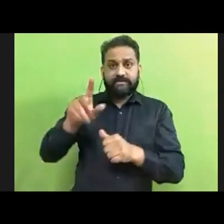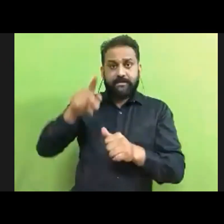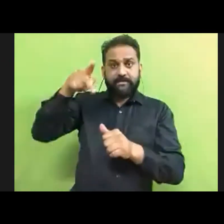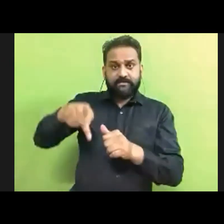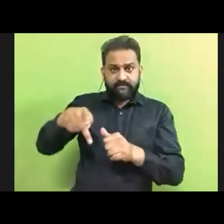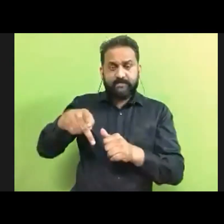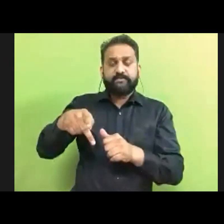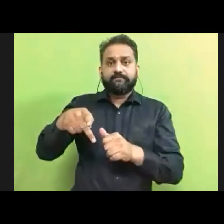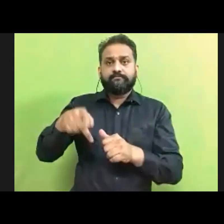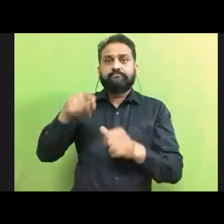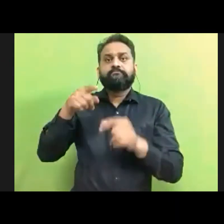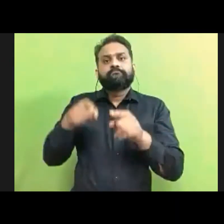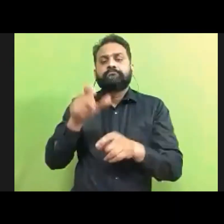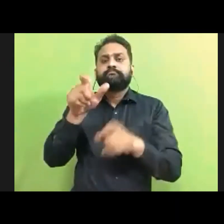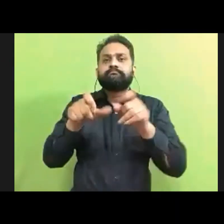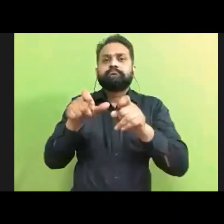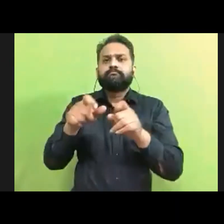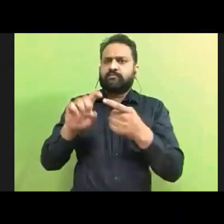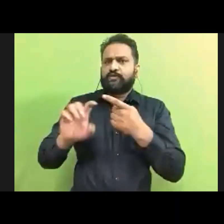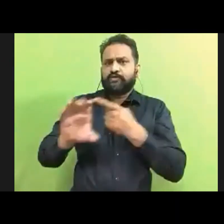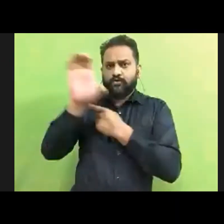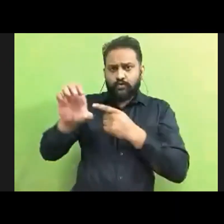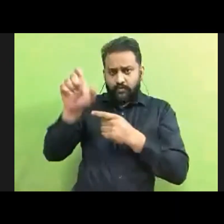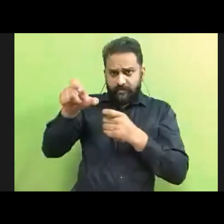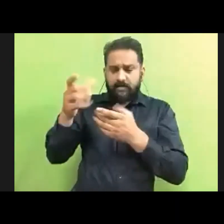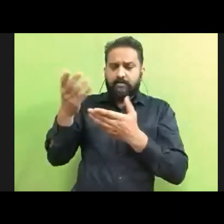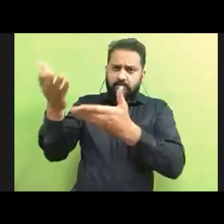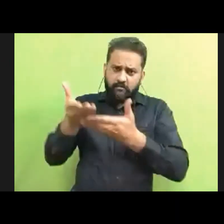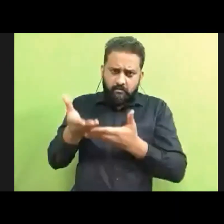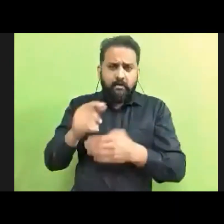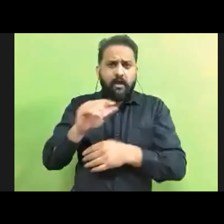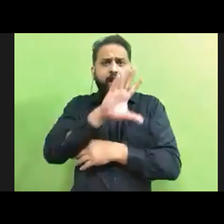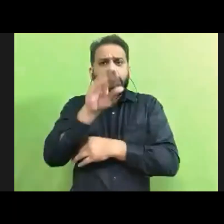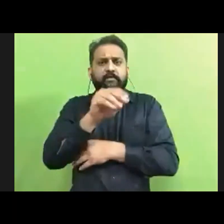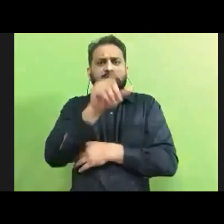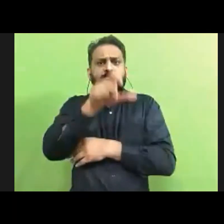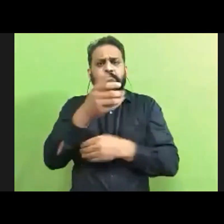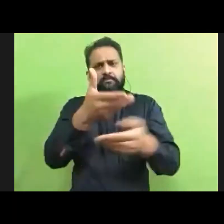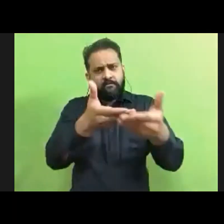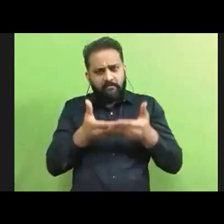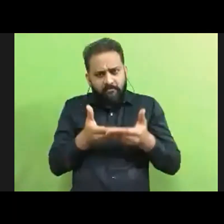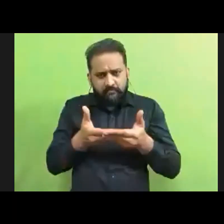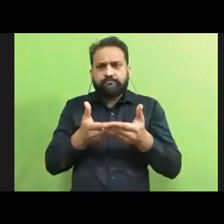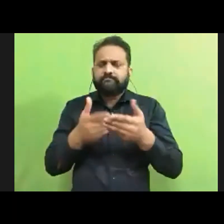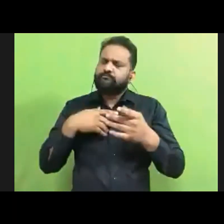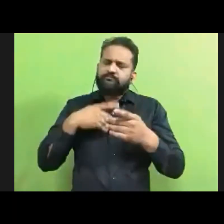europeans are welcome even africans are welcome everybody is welcome basically it's open to all